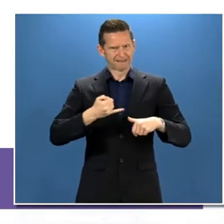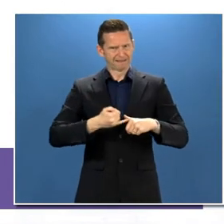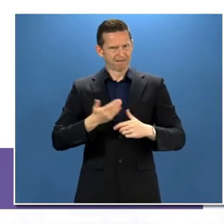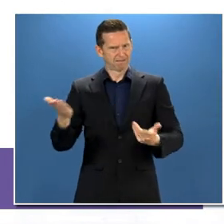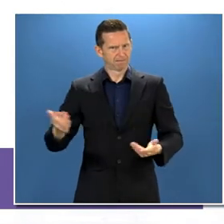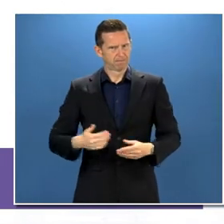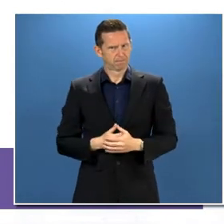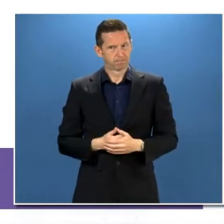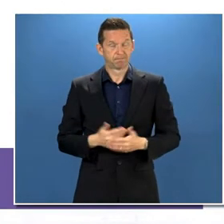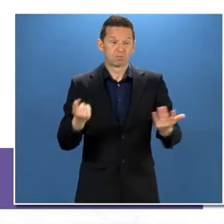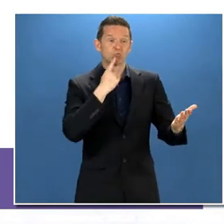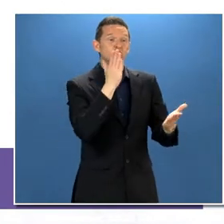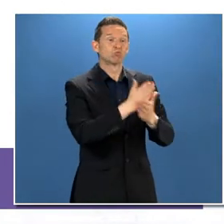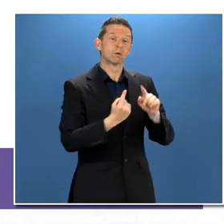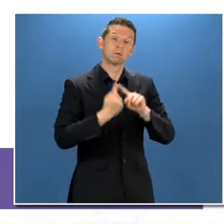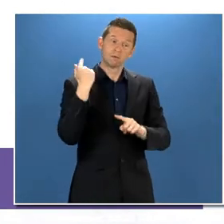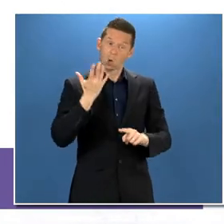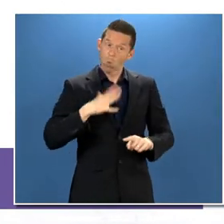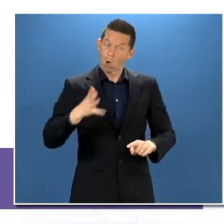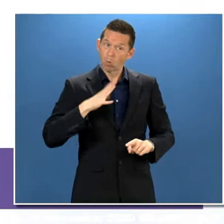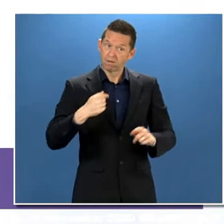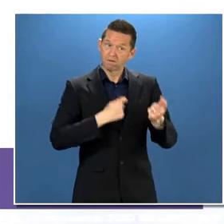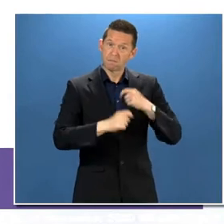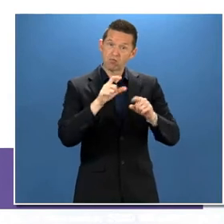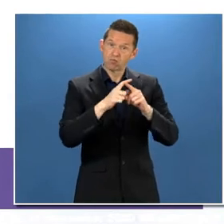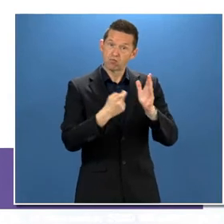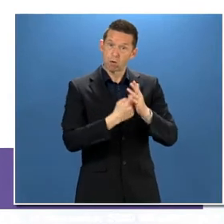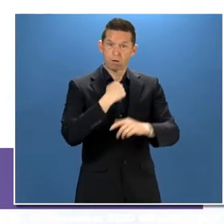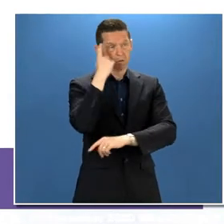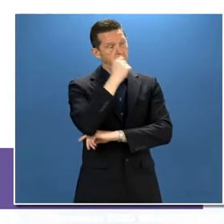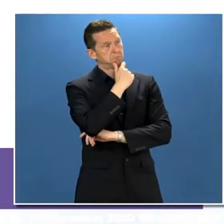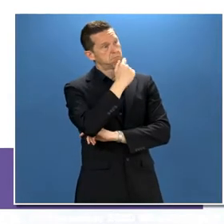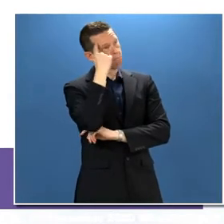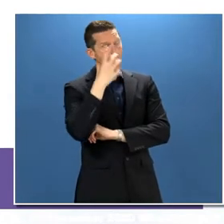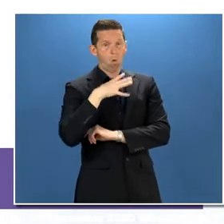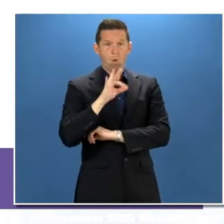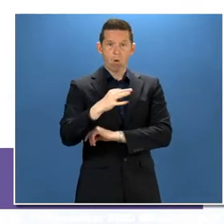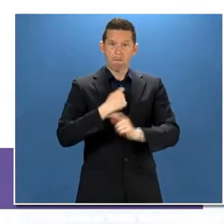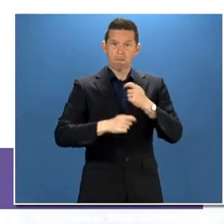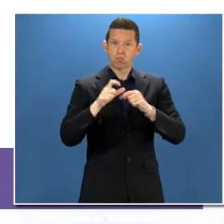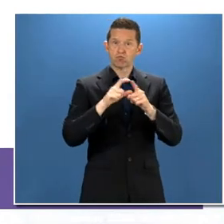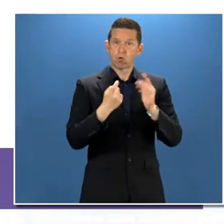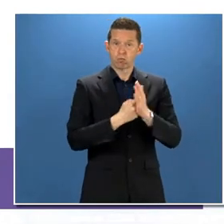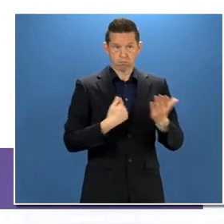I always wanted to be a doctor, and I thought to myself, why not become a doctor? It's all I wanted to be.